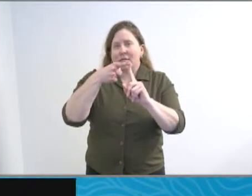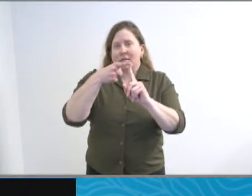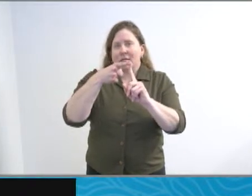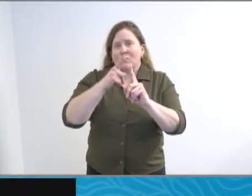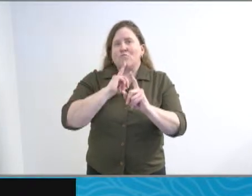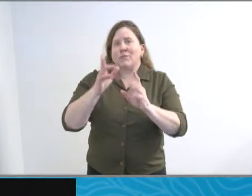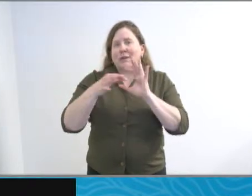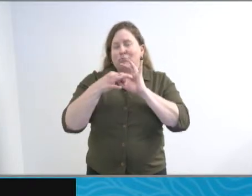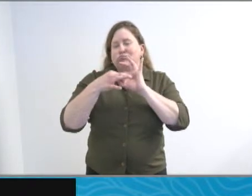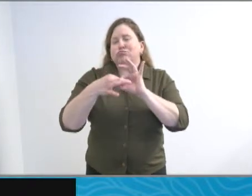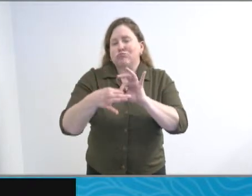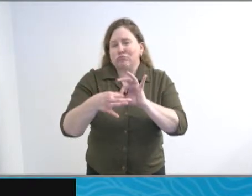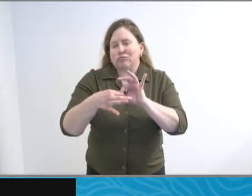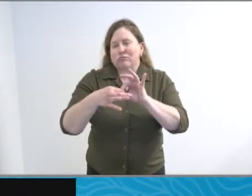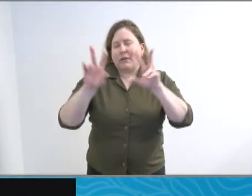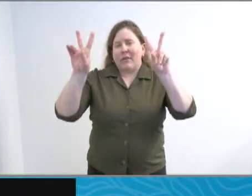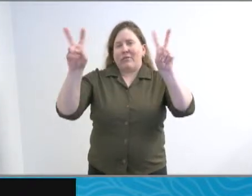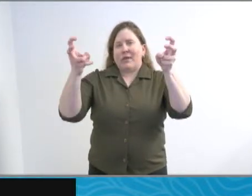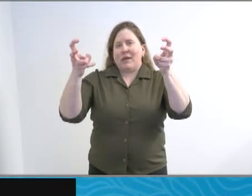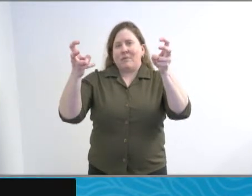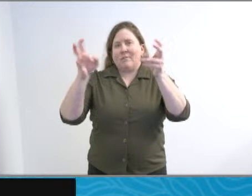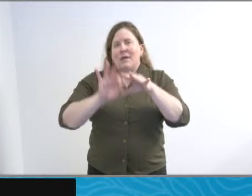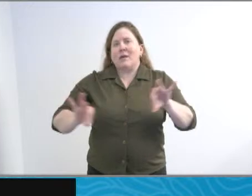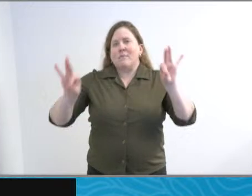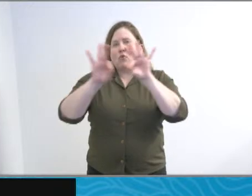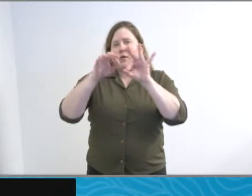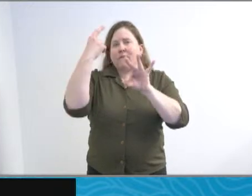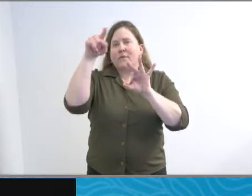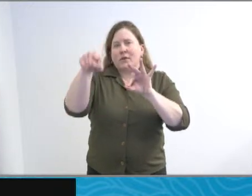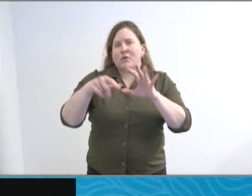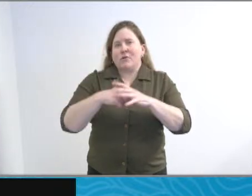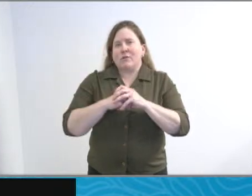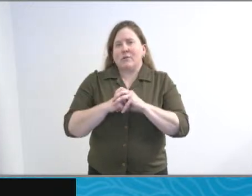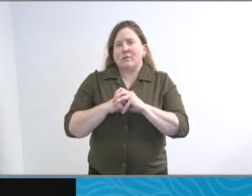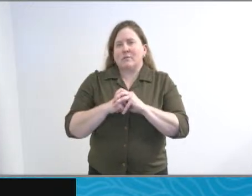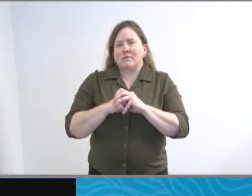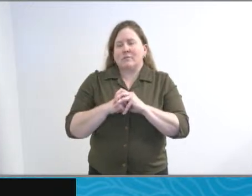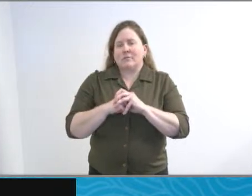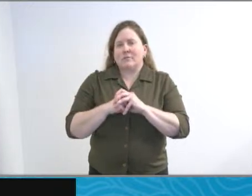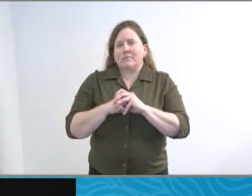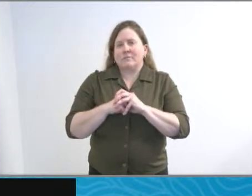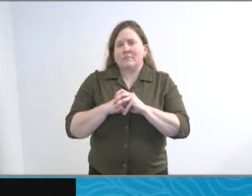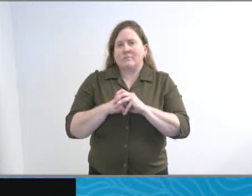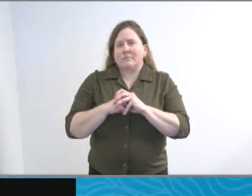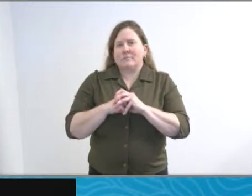and supported the theme that was important to you. And we really wanted to make sure that we came back